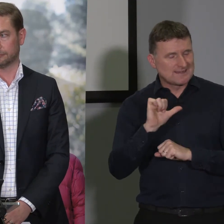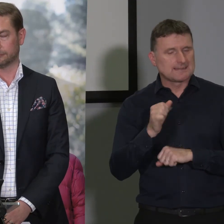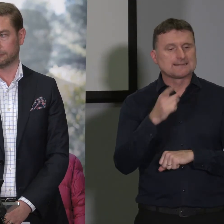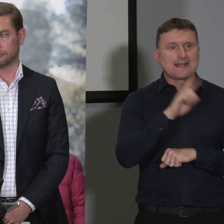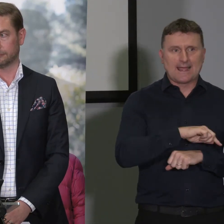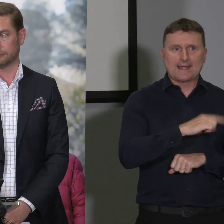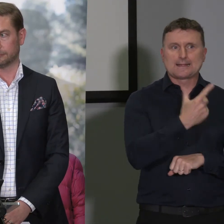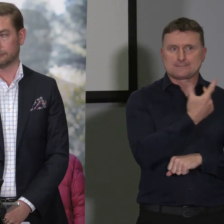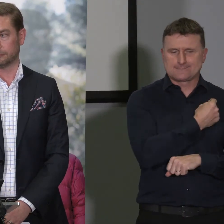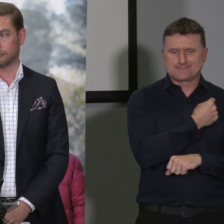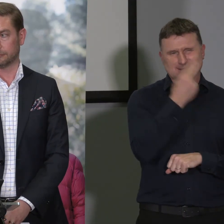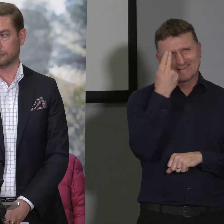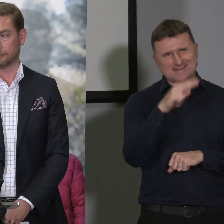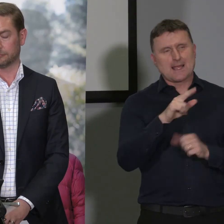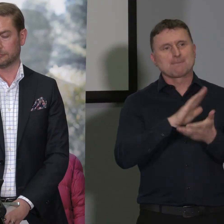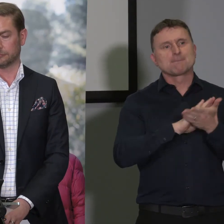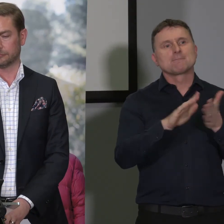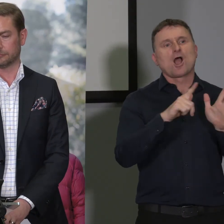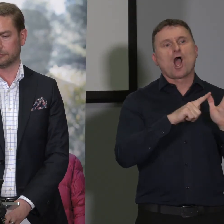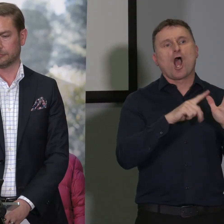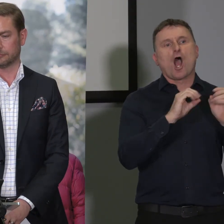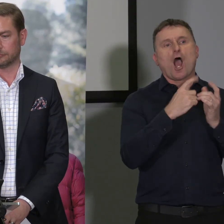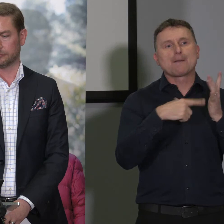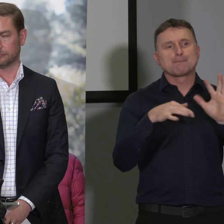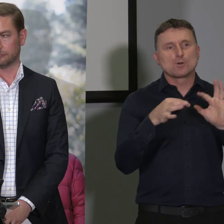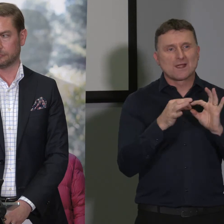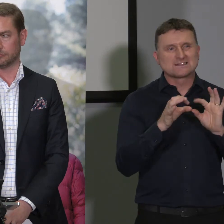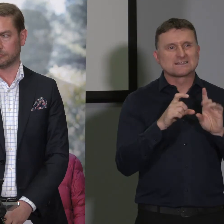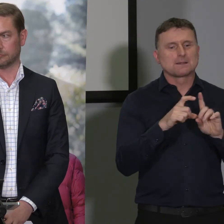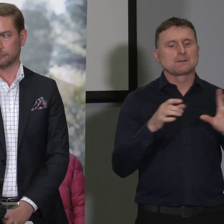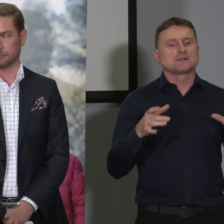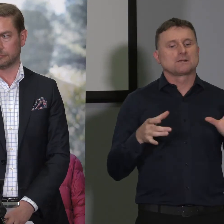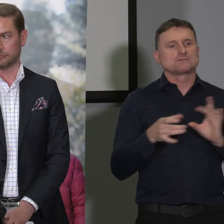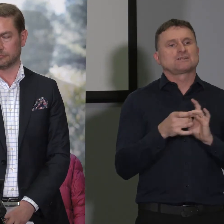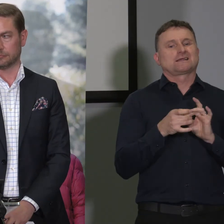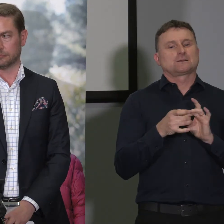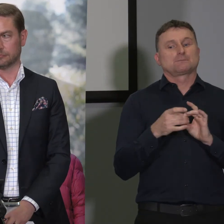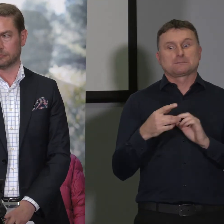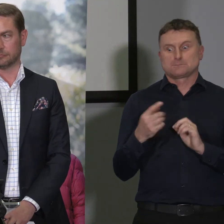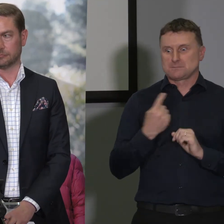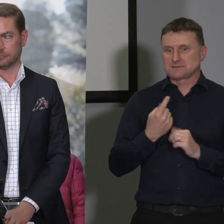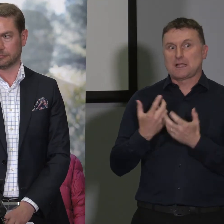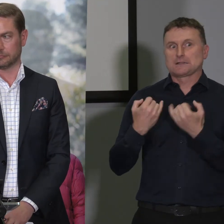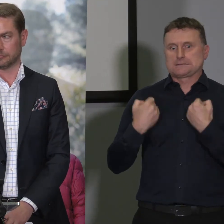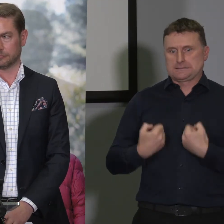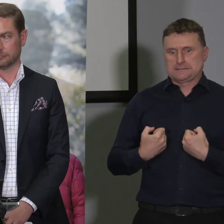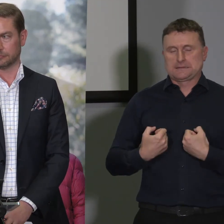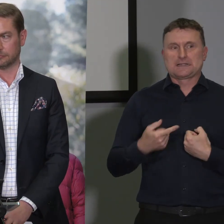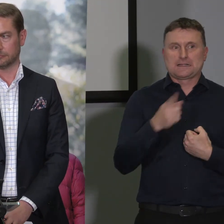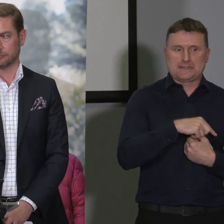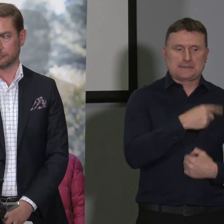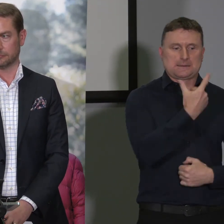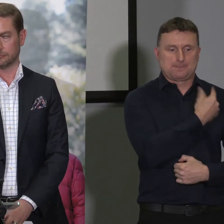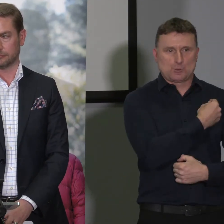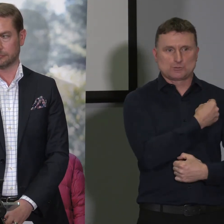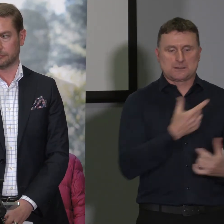BA.5, we feel that's